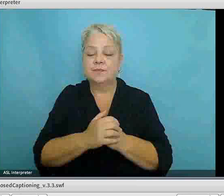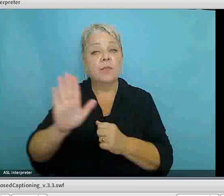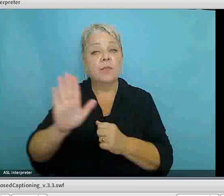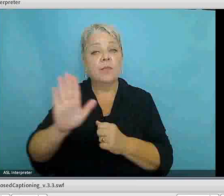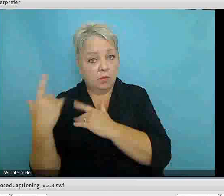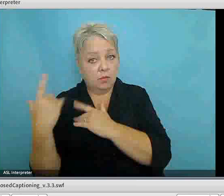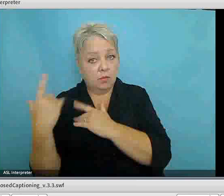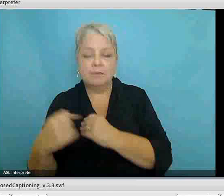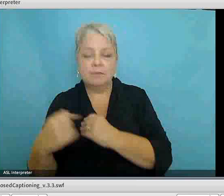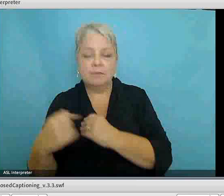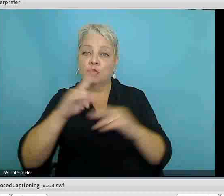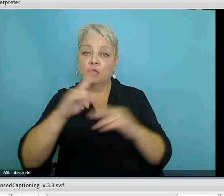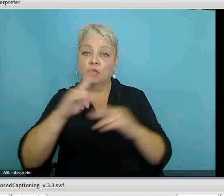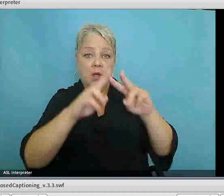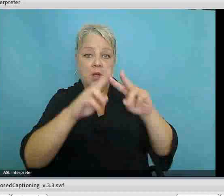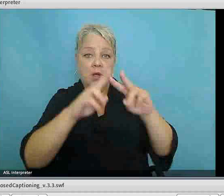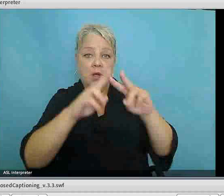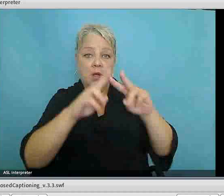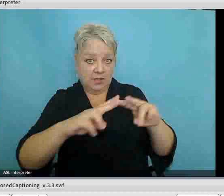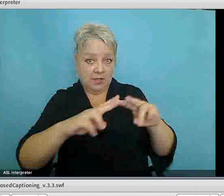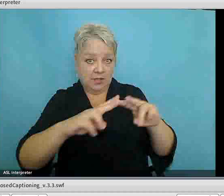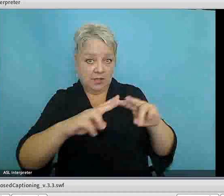is held within 90 days of enrollment.